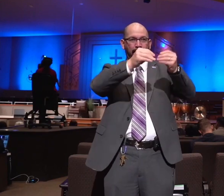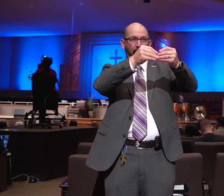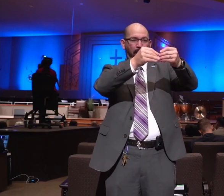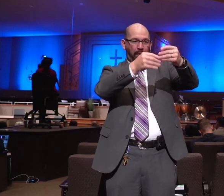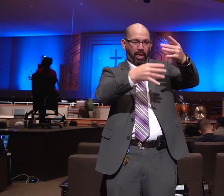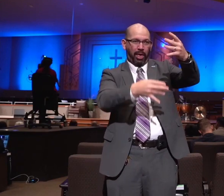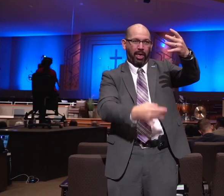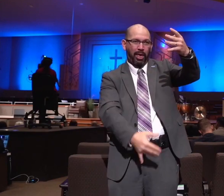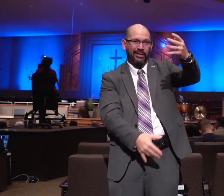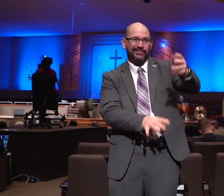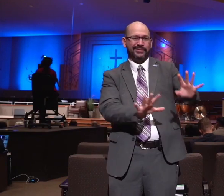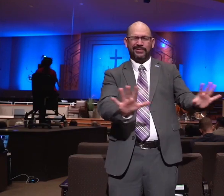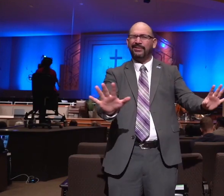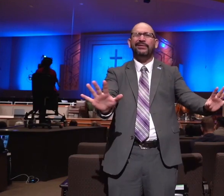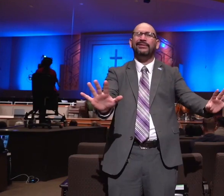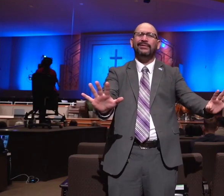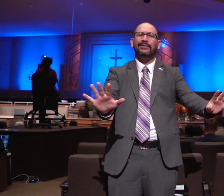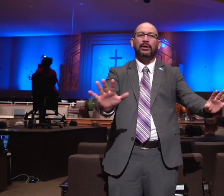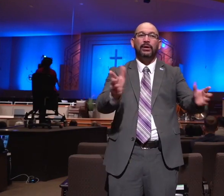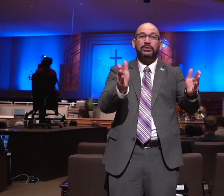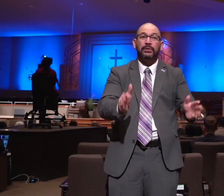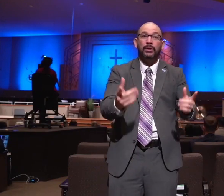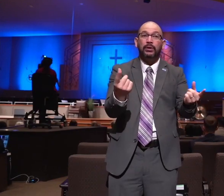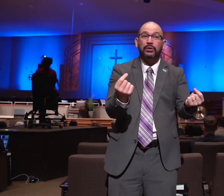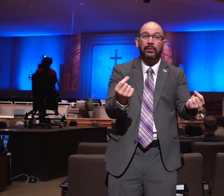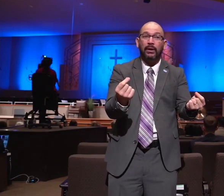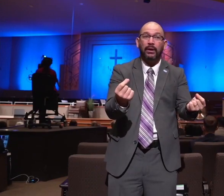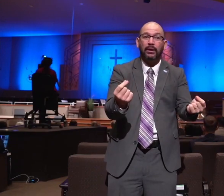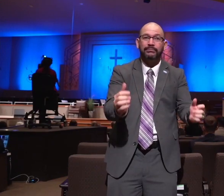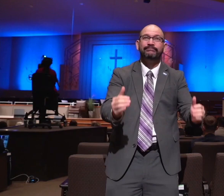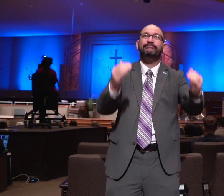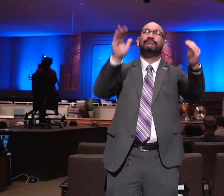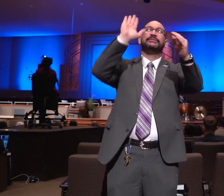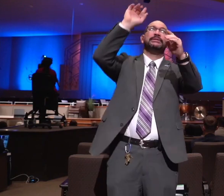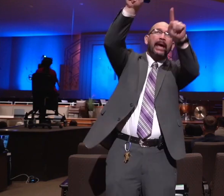build a name for themselves they lift the name of the Savior